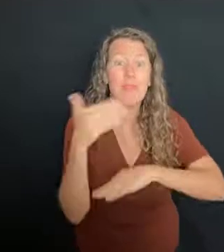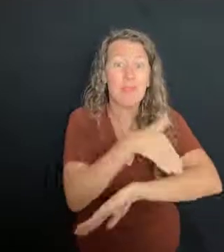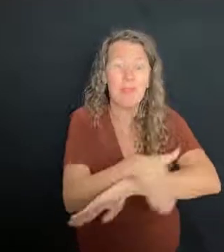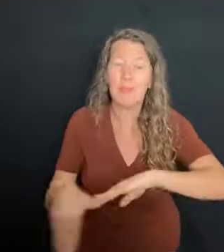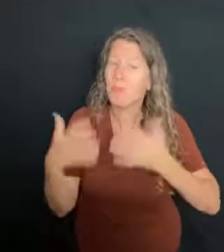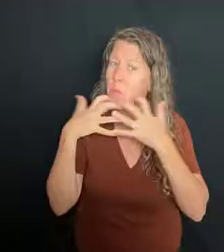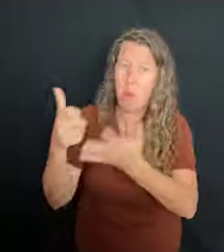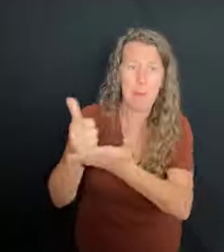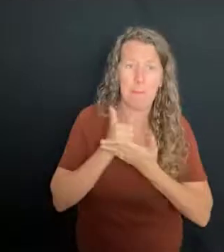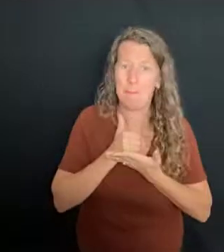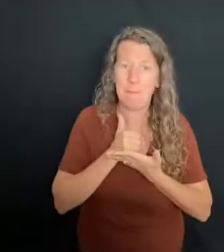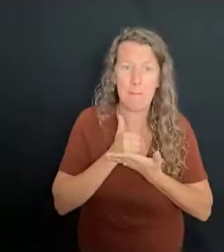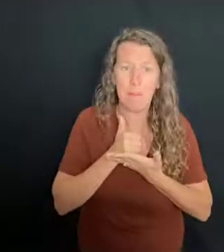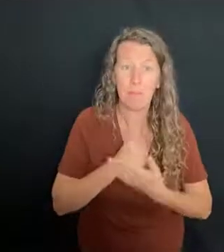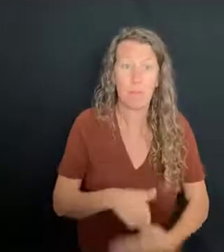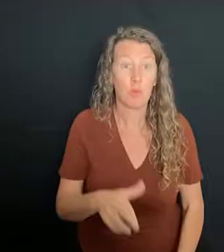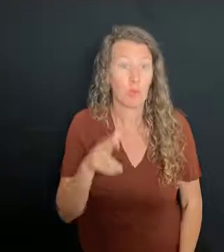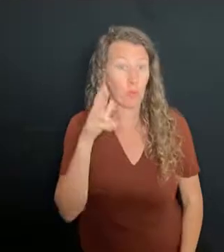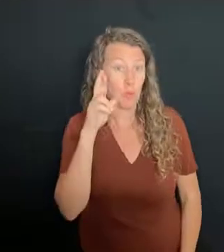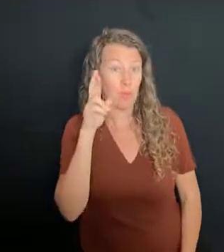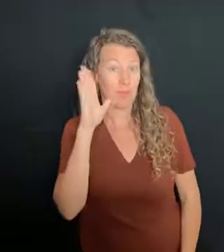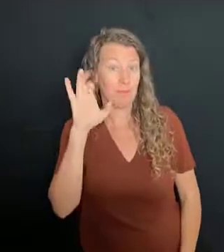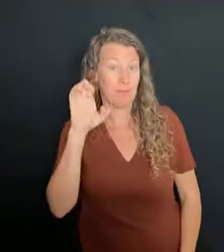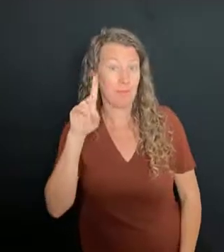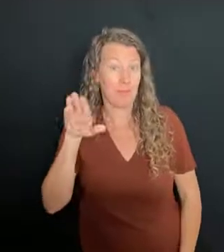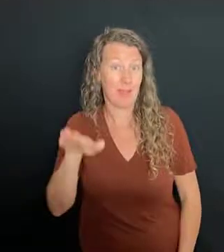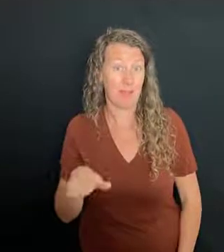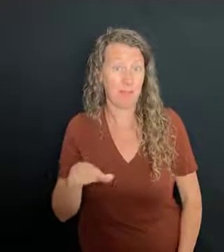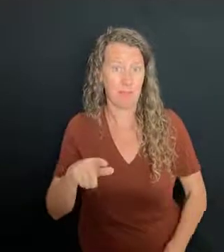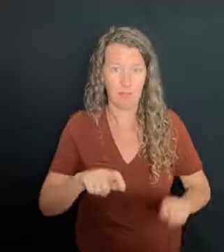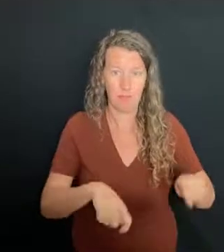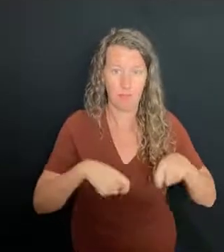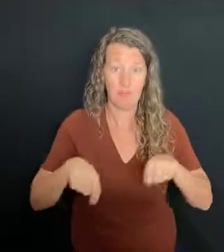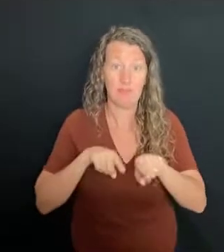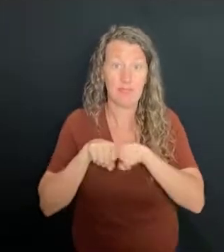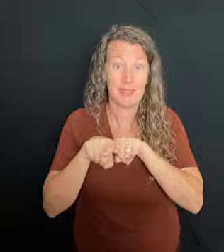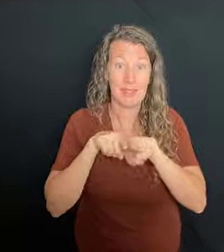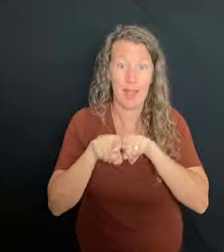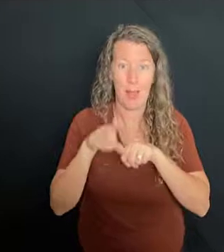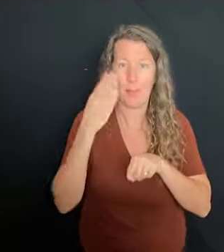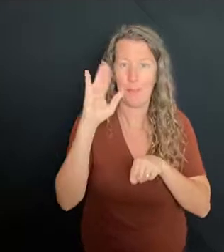[Joel Snyder] Beside her bed, Rosalee wears socks, a denim skirt and a white tank top.